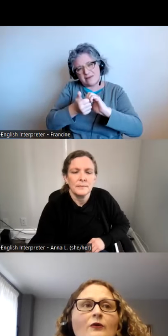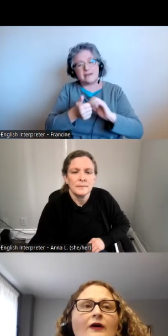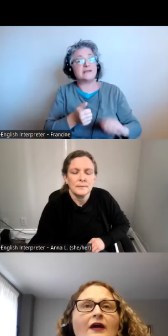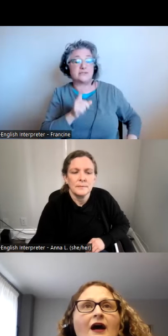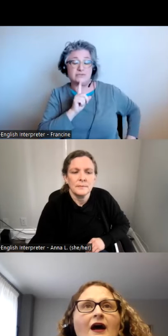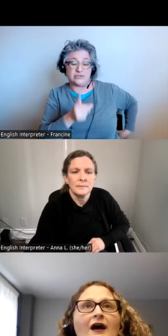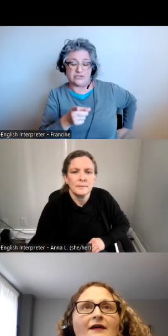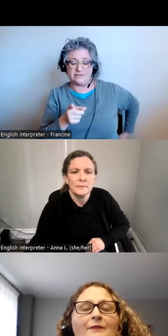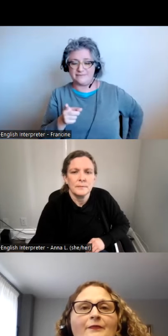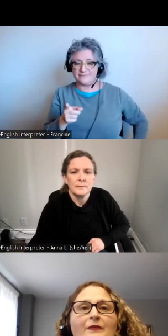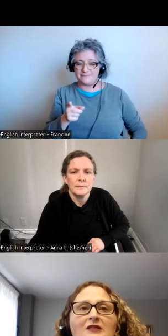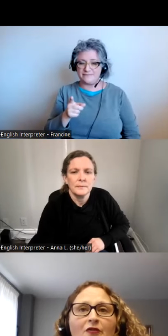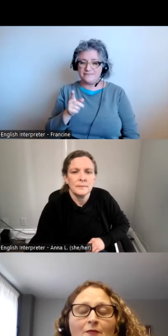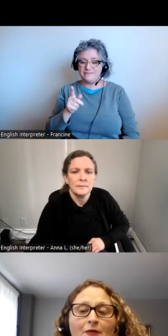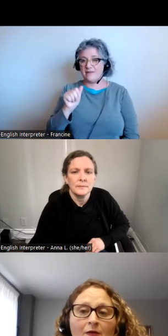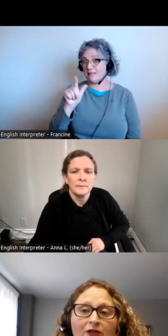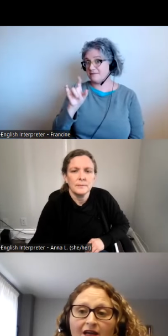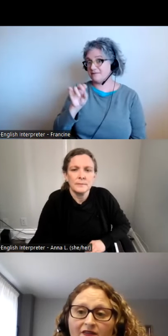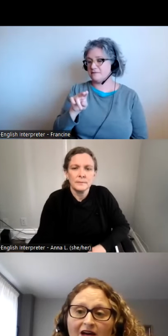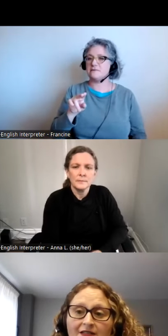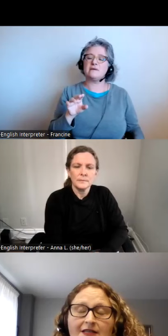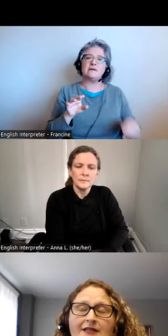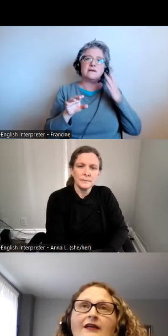to receive the antibodies * I. Can you explain that a bit